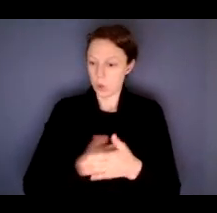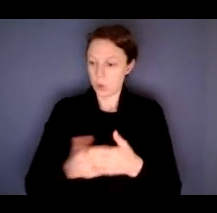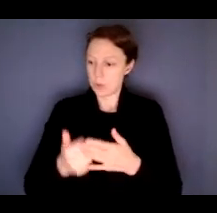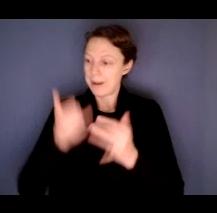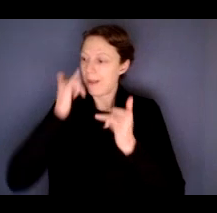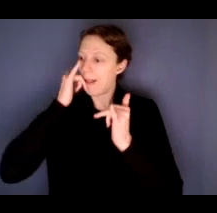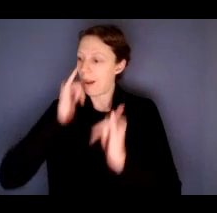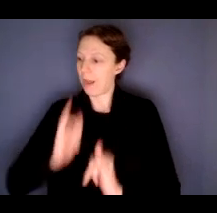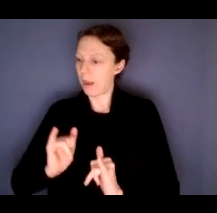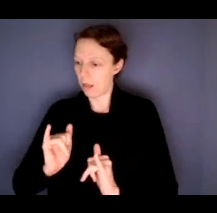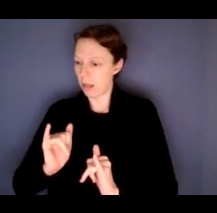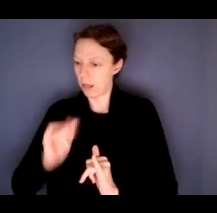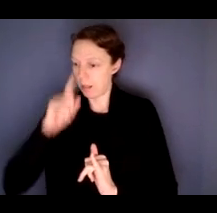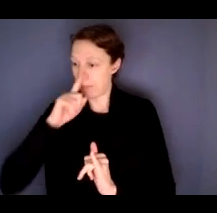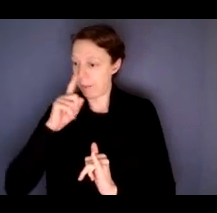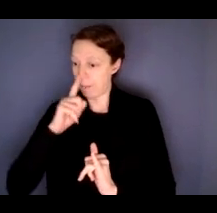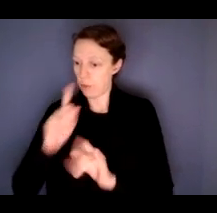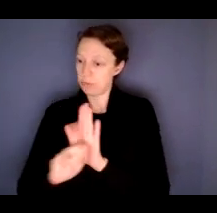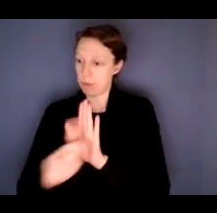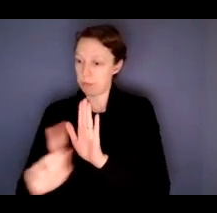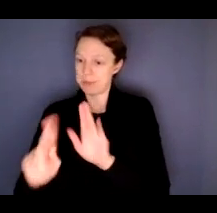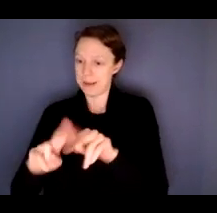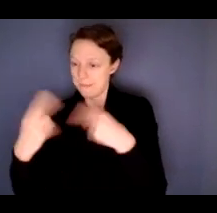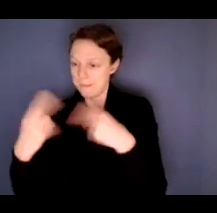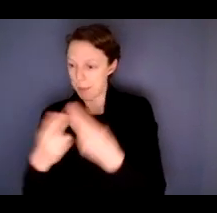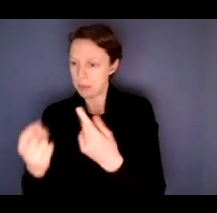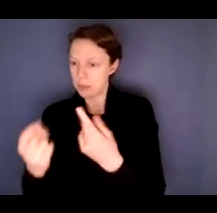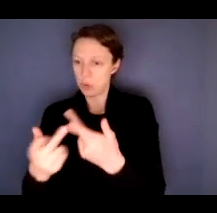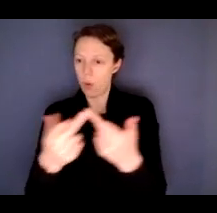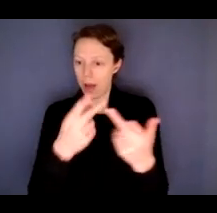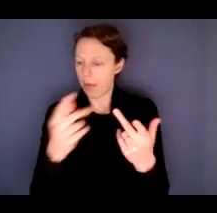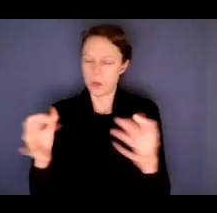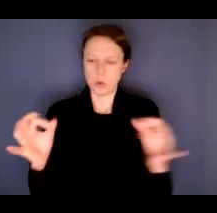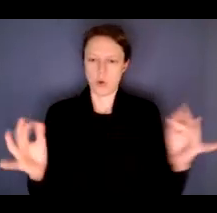parties do not have contact with the Senior Practitioner. And then you have the Manager